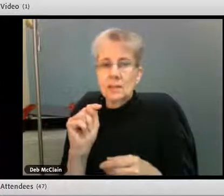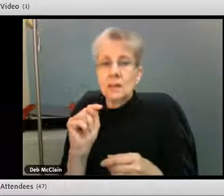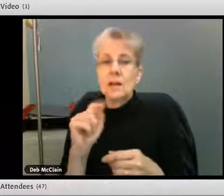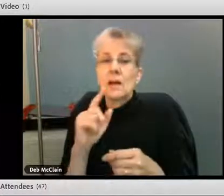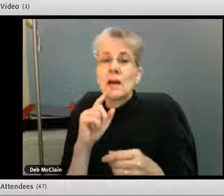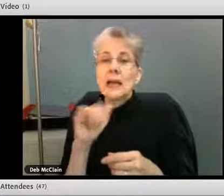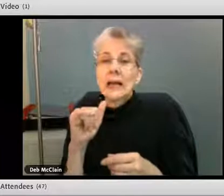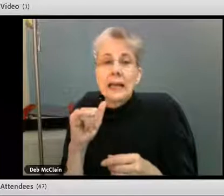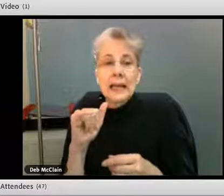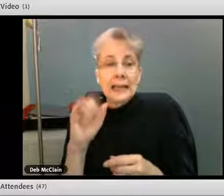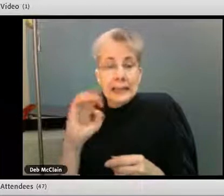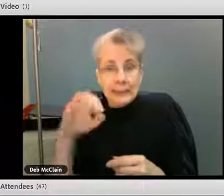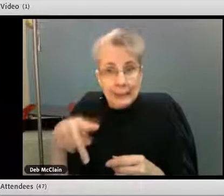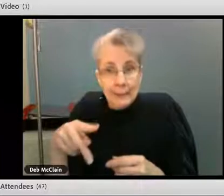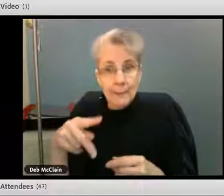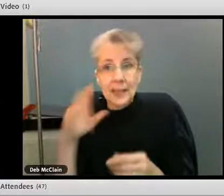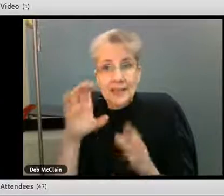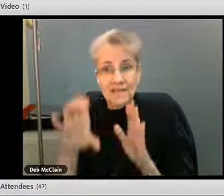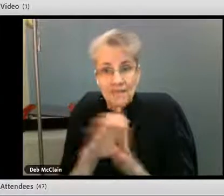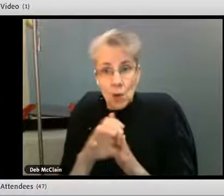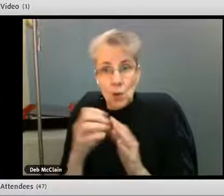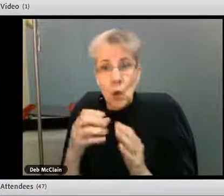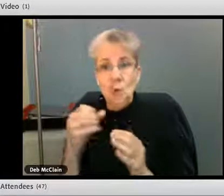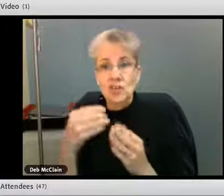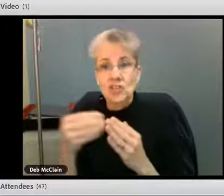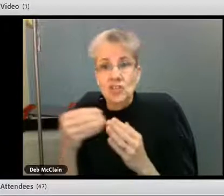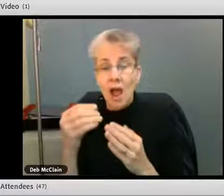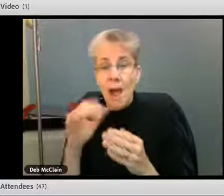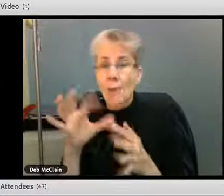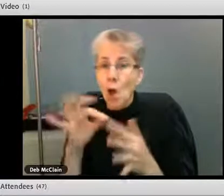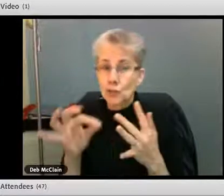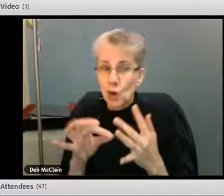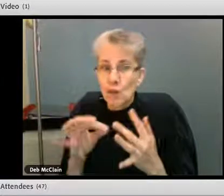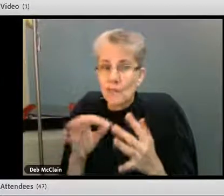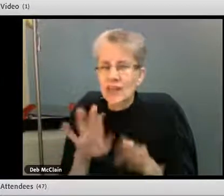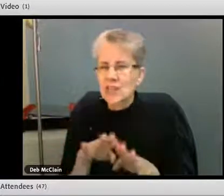It's open source. You can do almost -- I would say you can do everything you can do